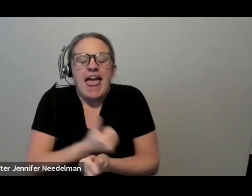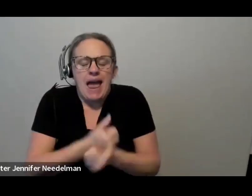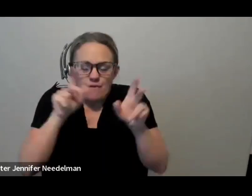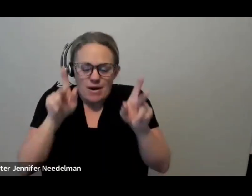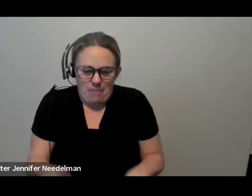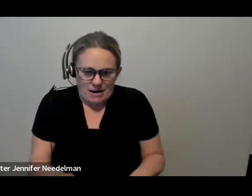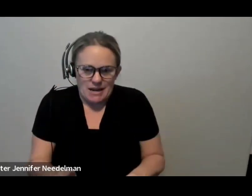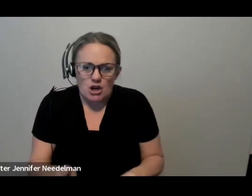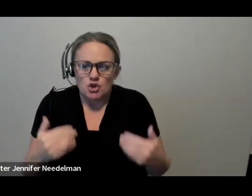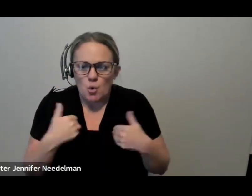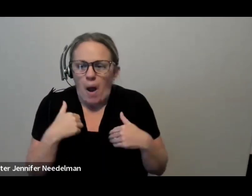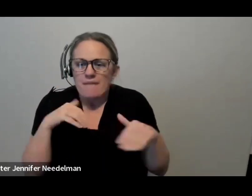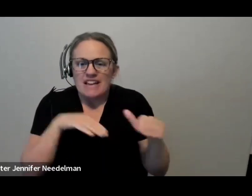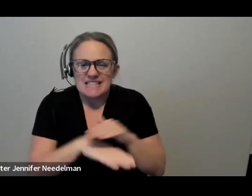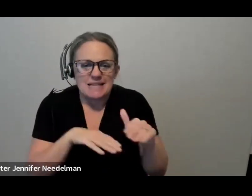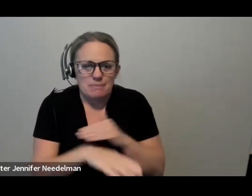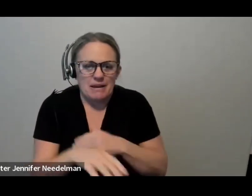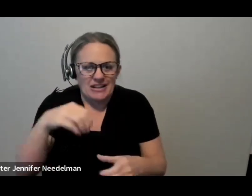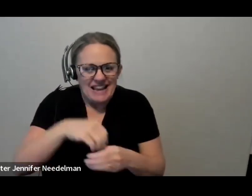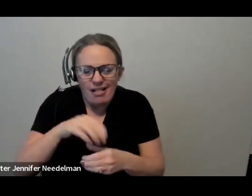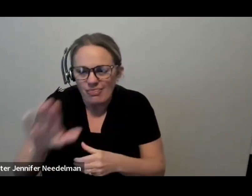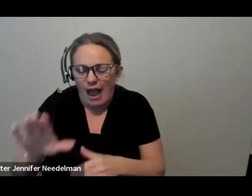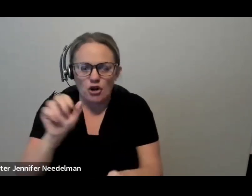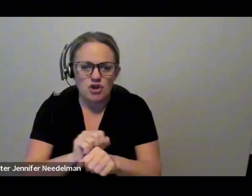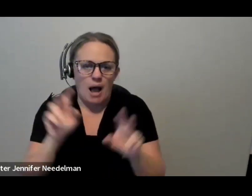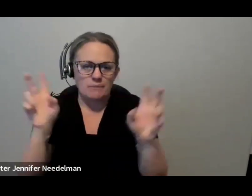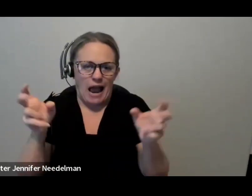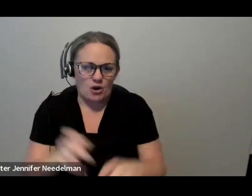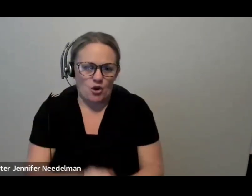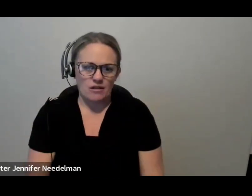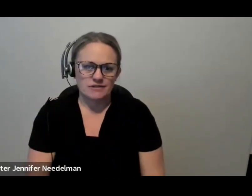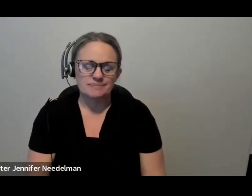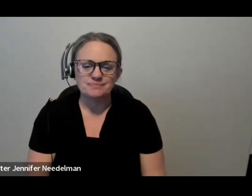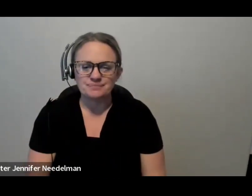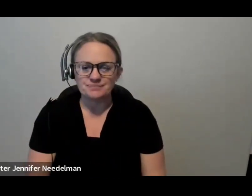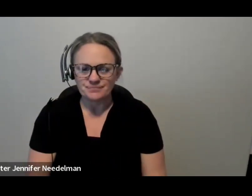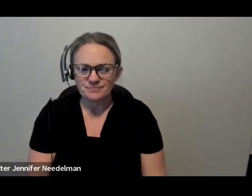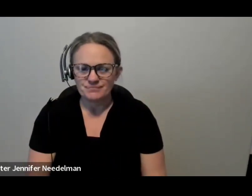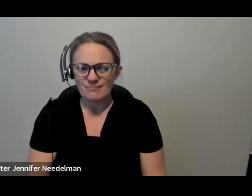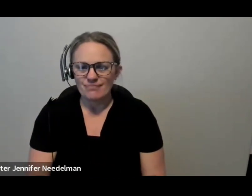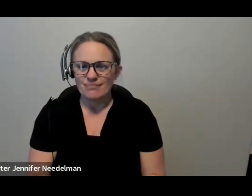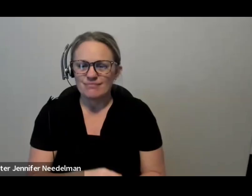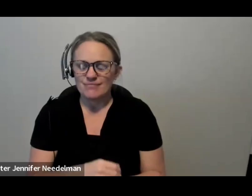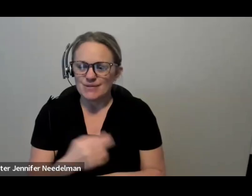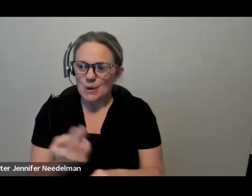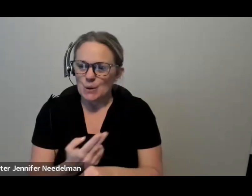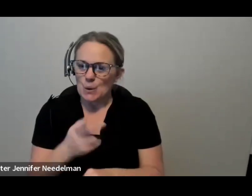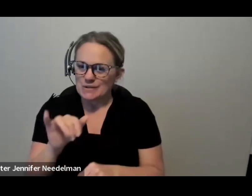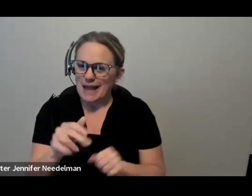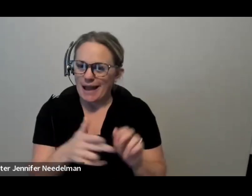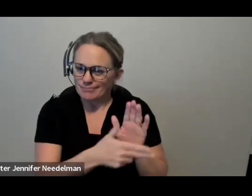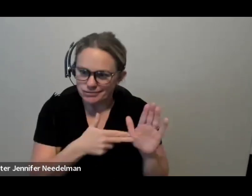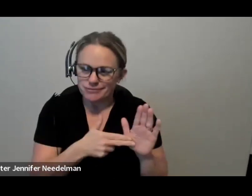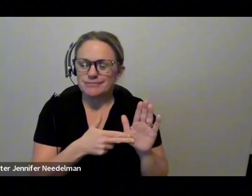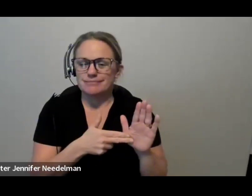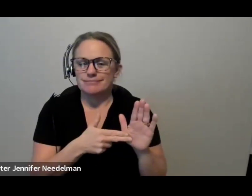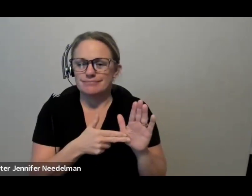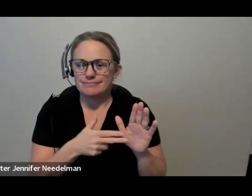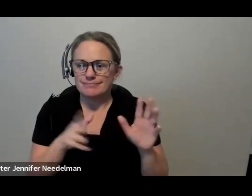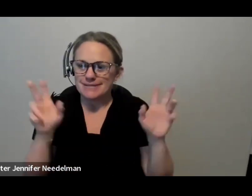So if anything like just take that knowledge, apply it, I've, I've had to learn that myself, like, nope, don't need it in my job title.